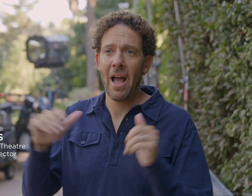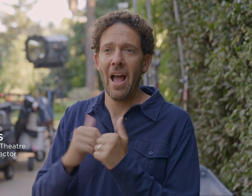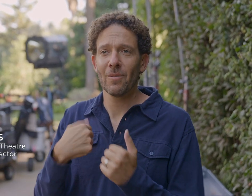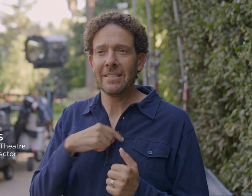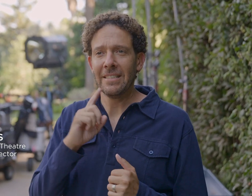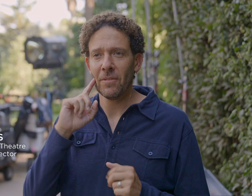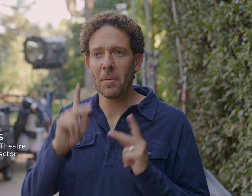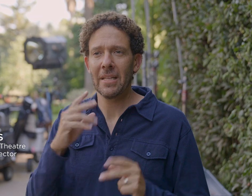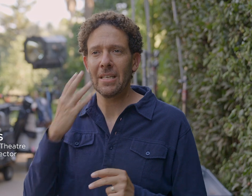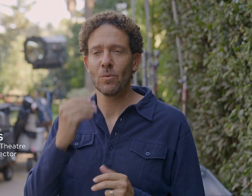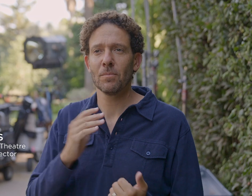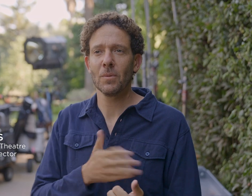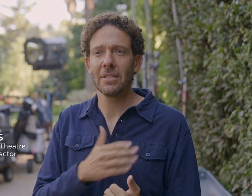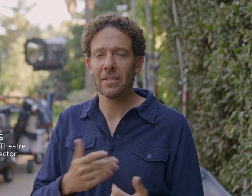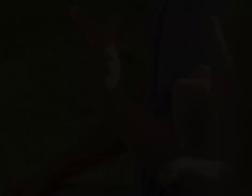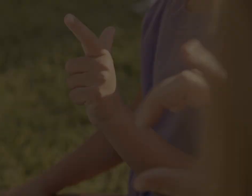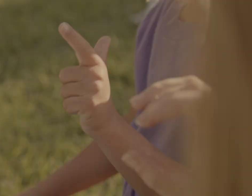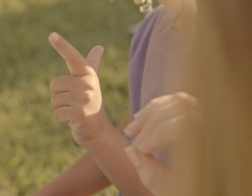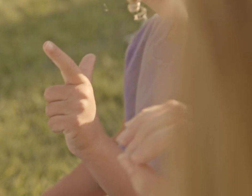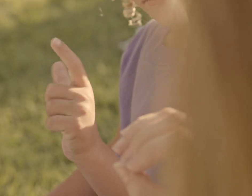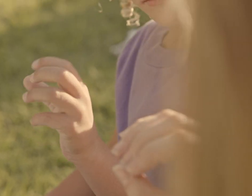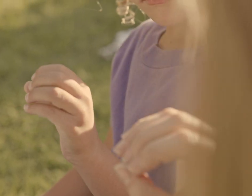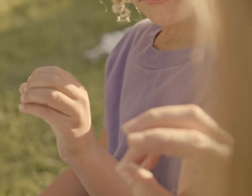deaf people experience music. You'll be there to push me up the hill